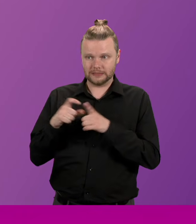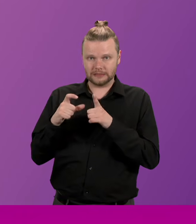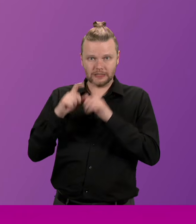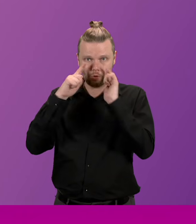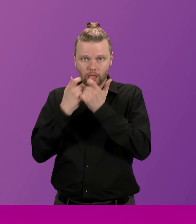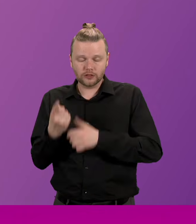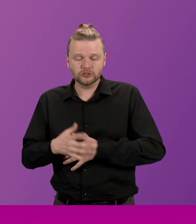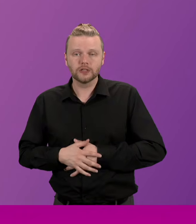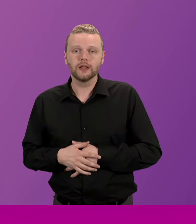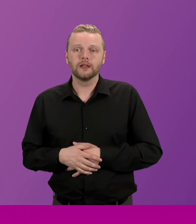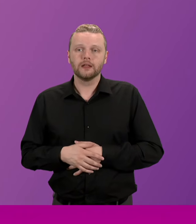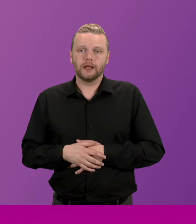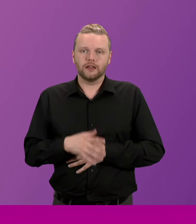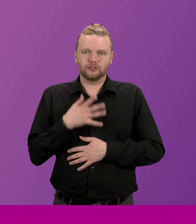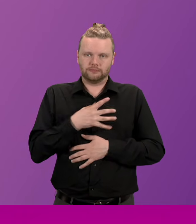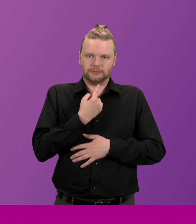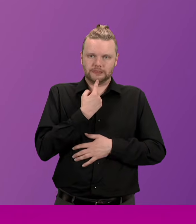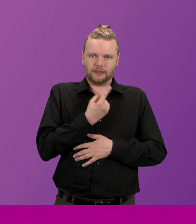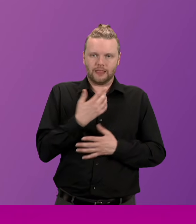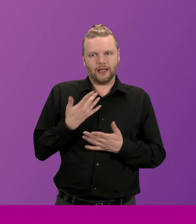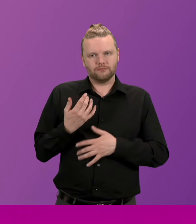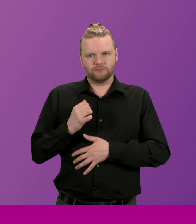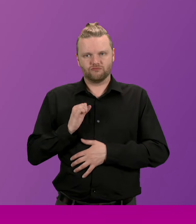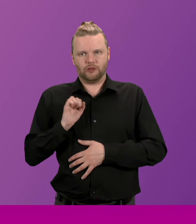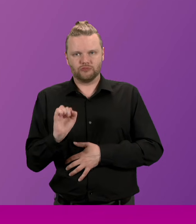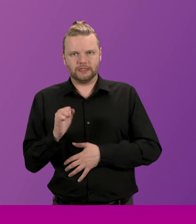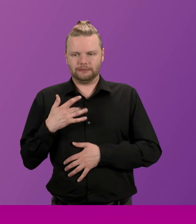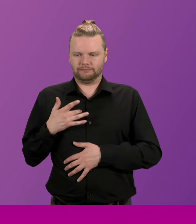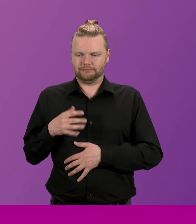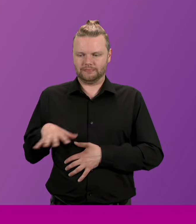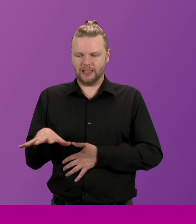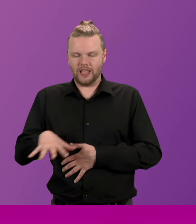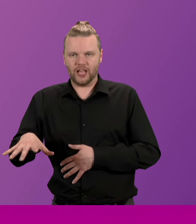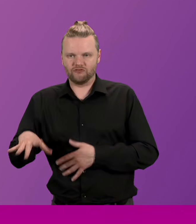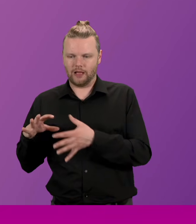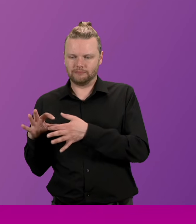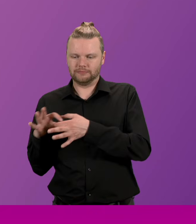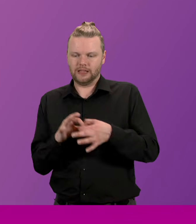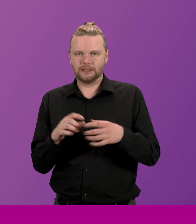I place on the record the fact that I represent a constituency adjacent to Dundee and Angus,